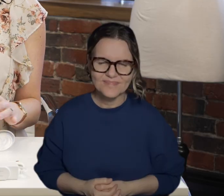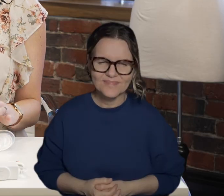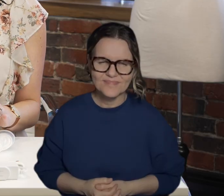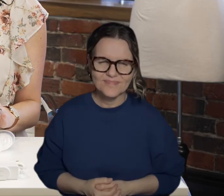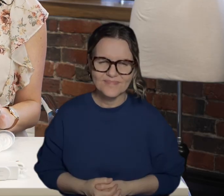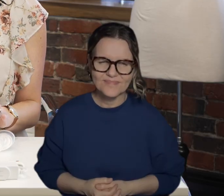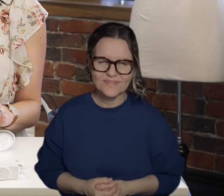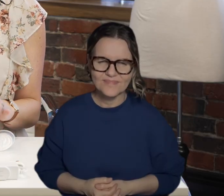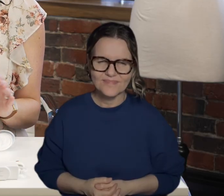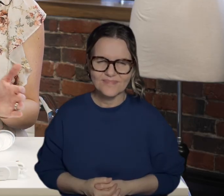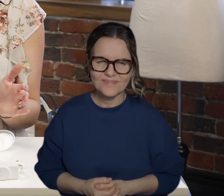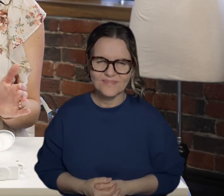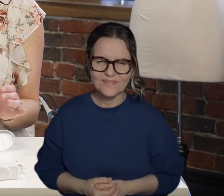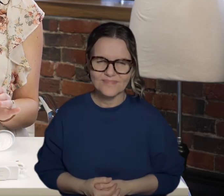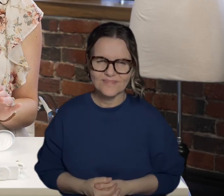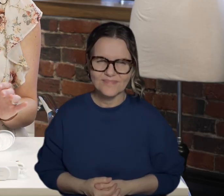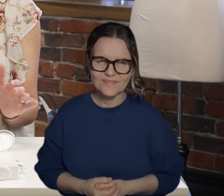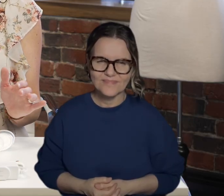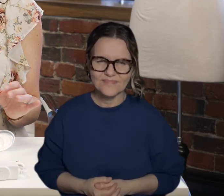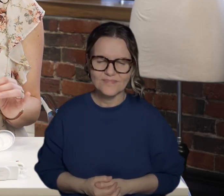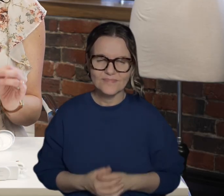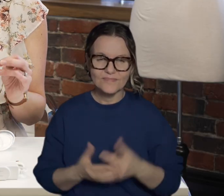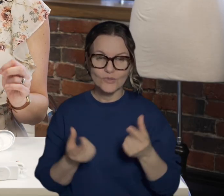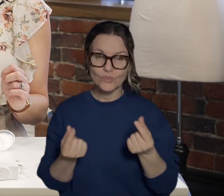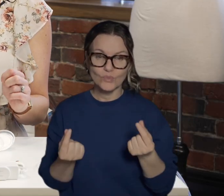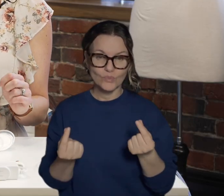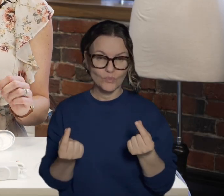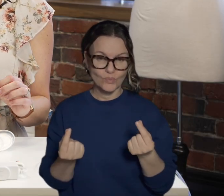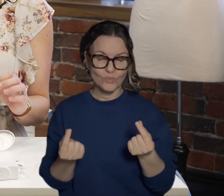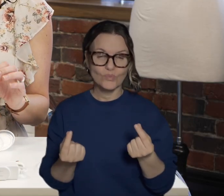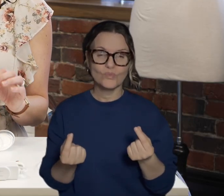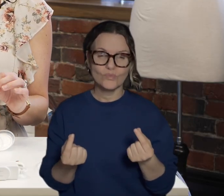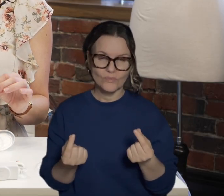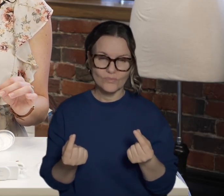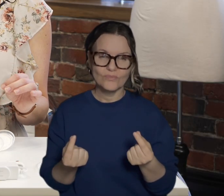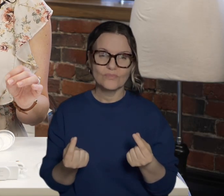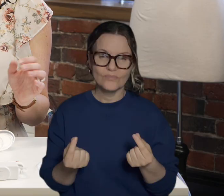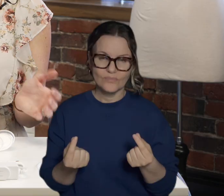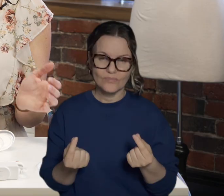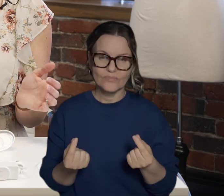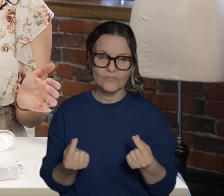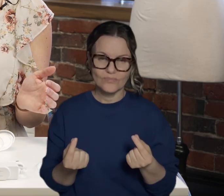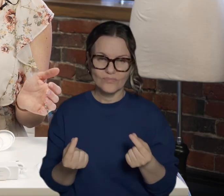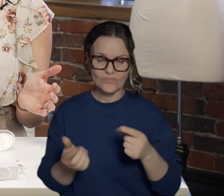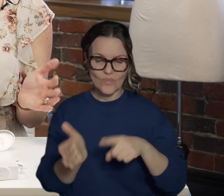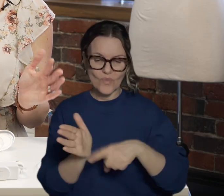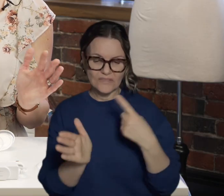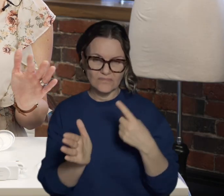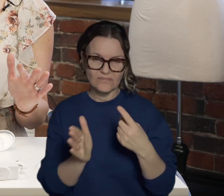know talk about Spectra's specific guidelines for Spectra you're going to sanitize again at least